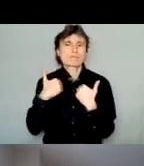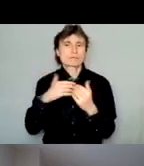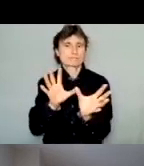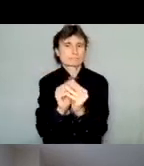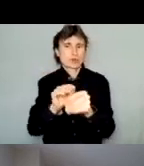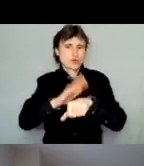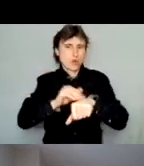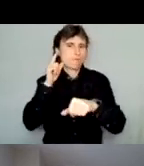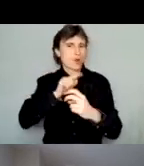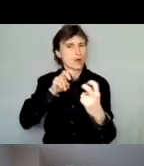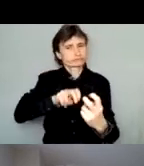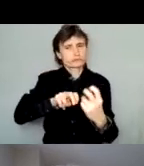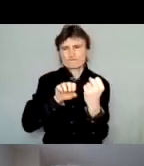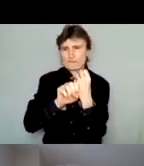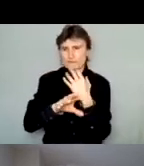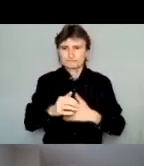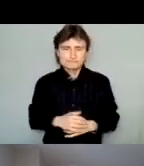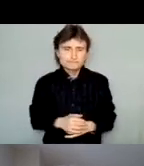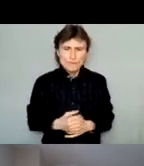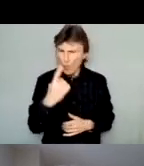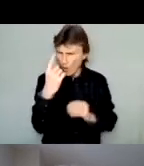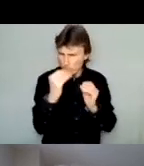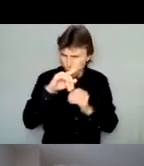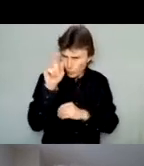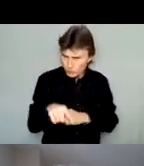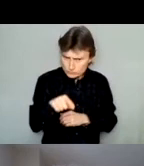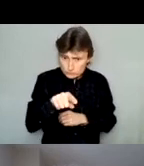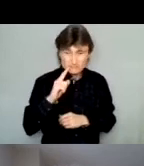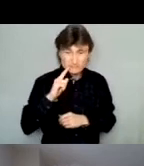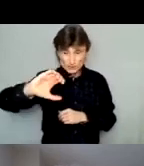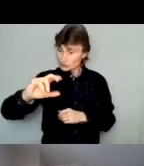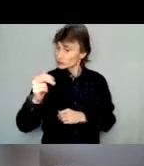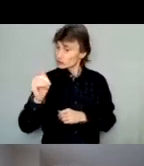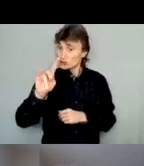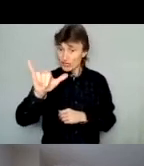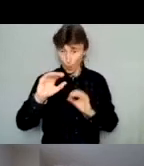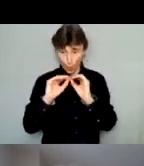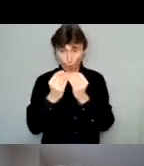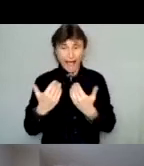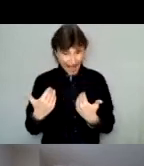One other question came up, do charity organizations have access to all Calgary Arts Development?